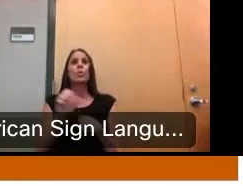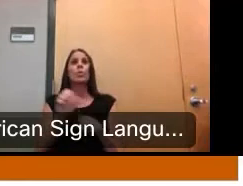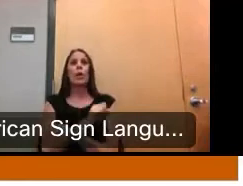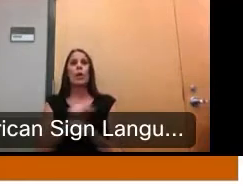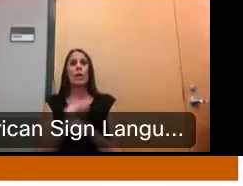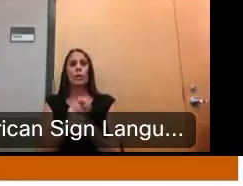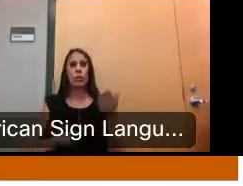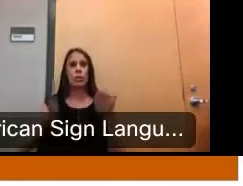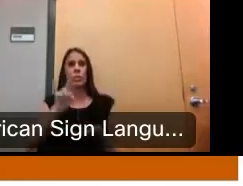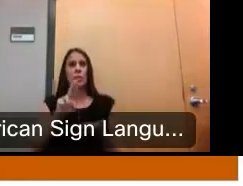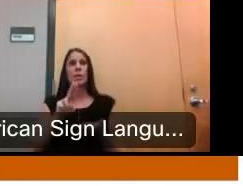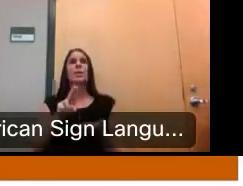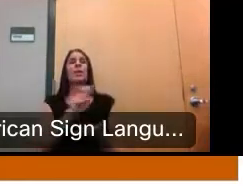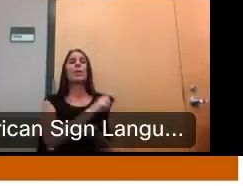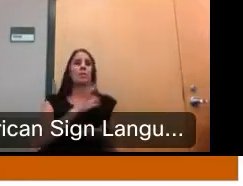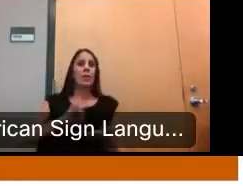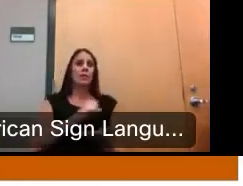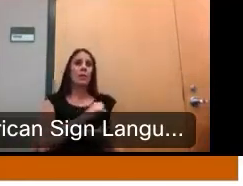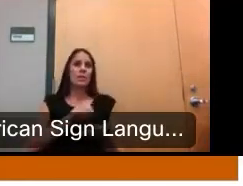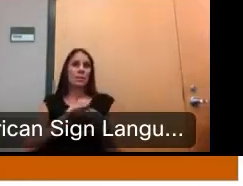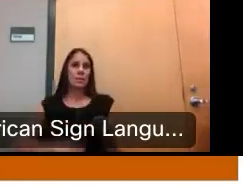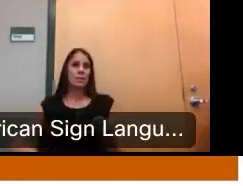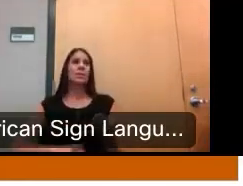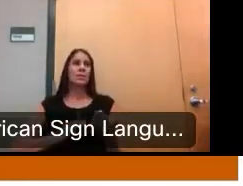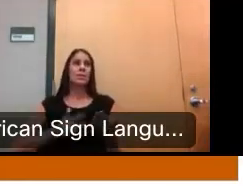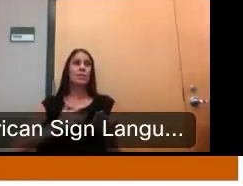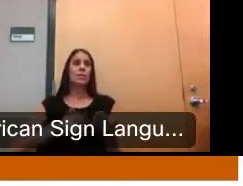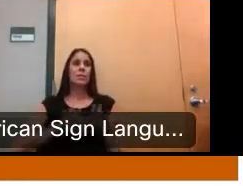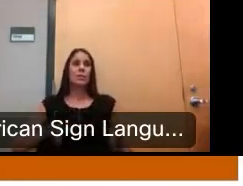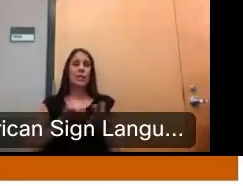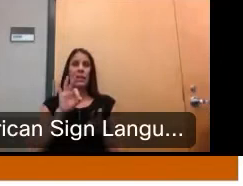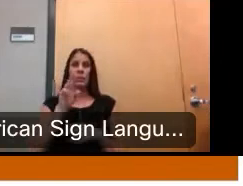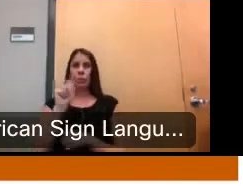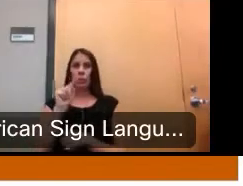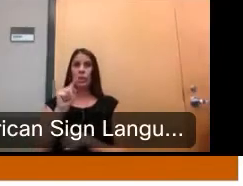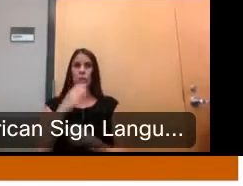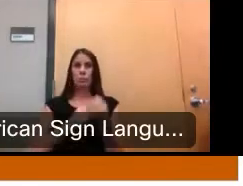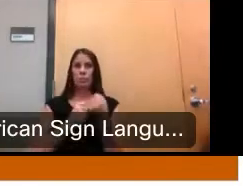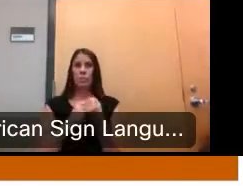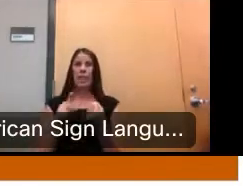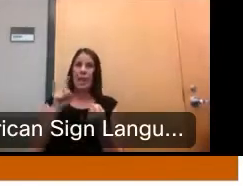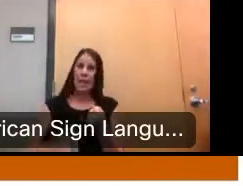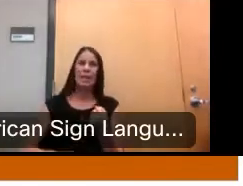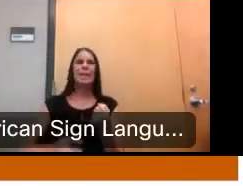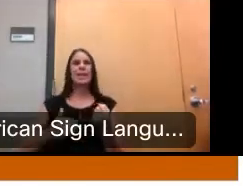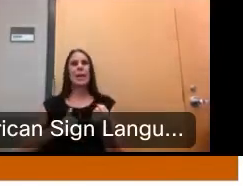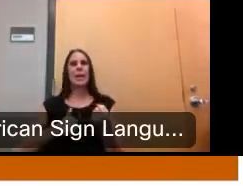like, that was really important if was going to be communicating. They had to add that bit of empathy and understanding that. Like, they were making some people come to work